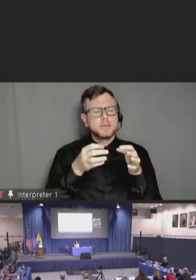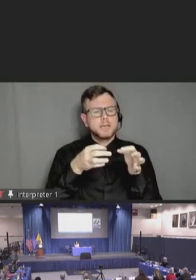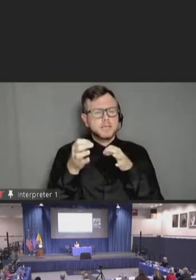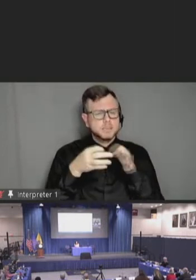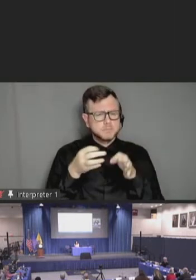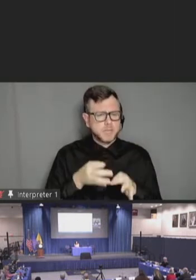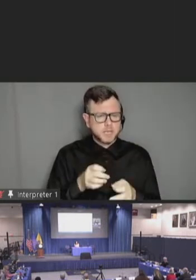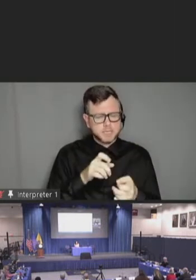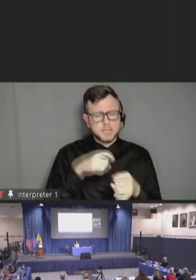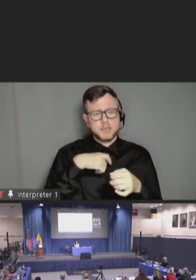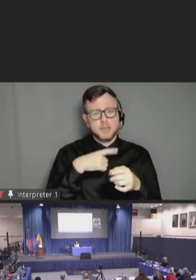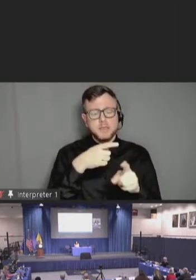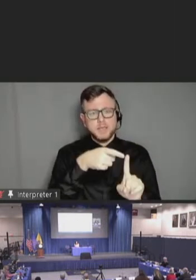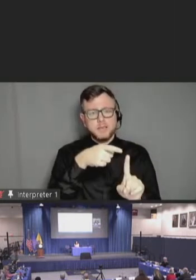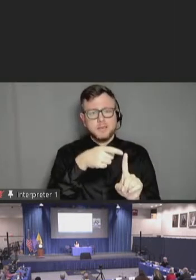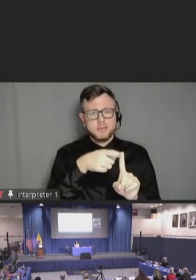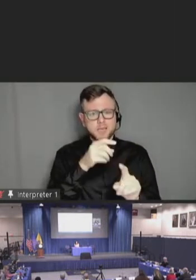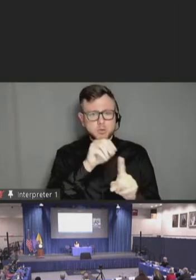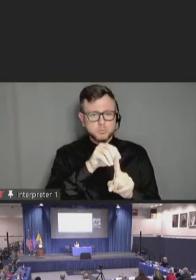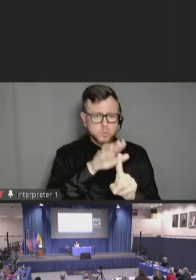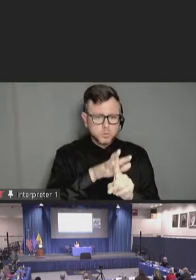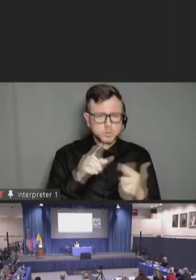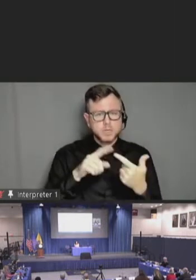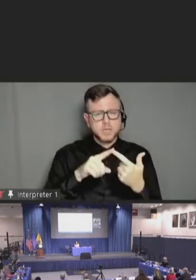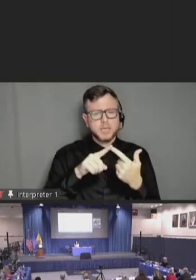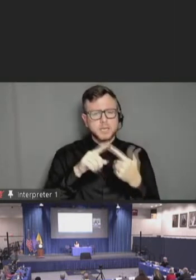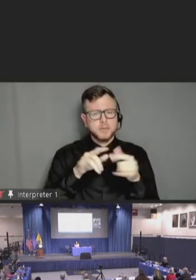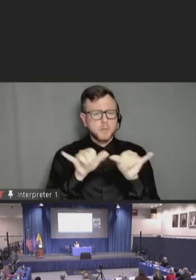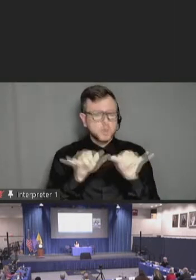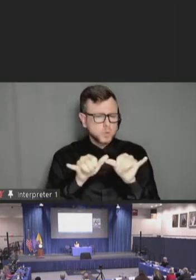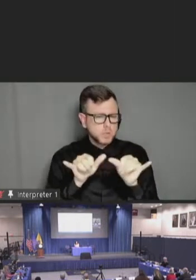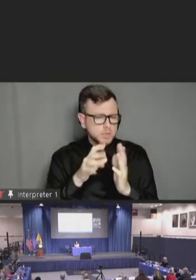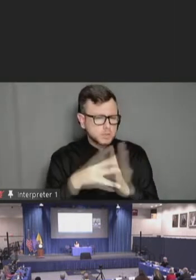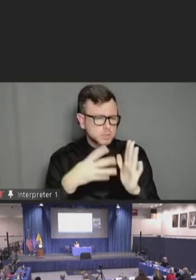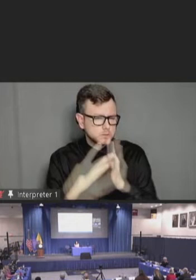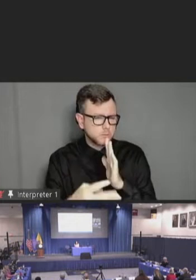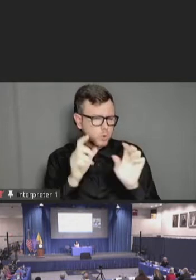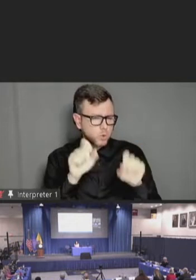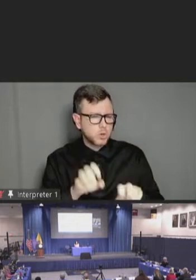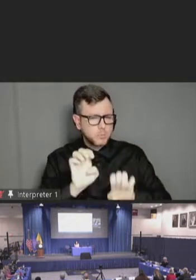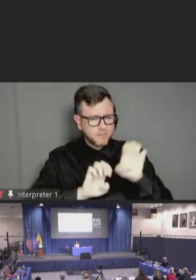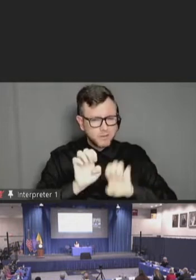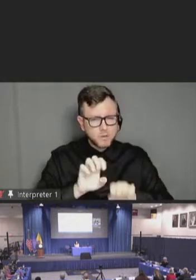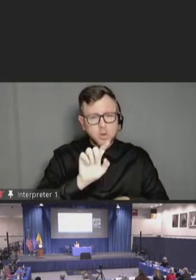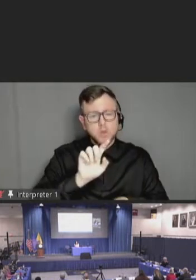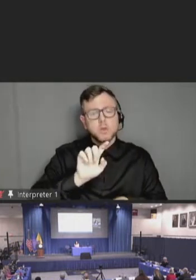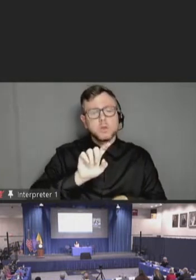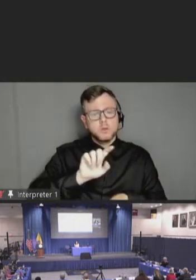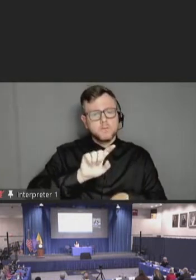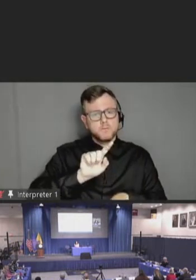how to define measures of the schedule, which could be evaluated with a focus on the first 24 months of life.